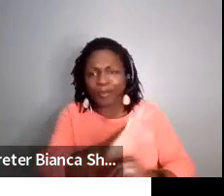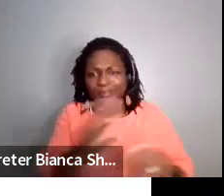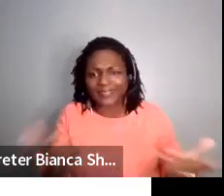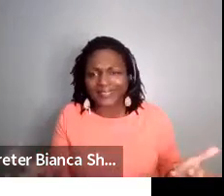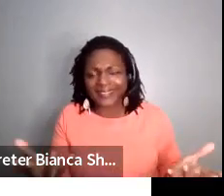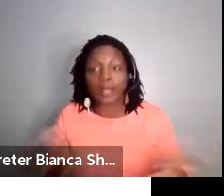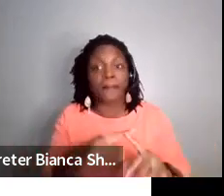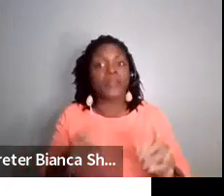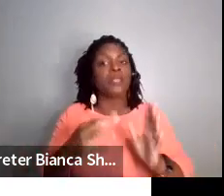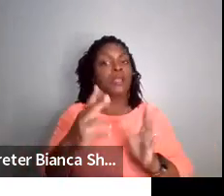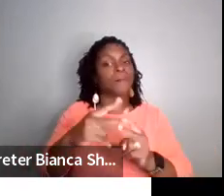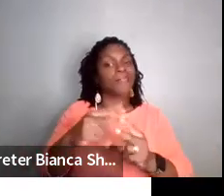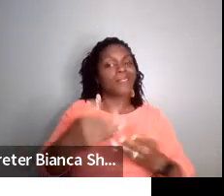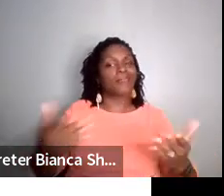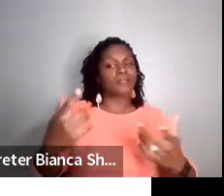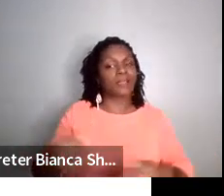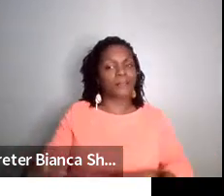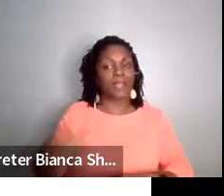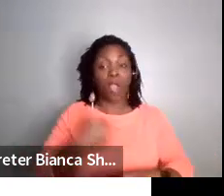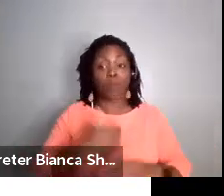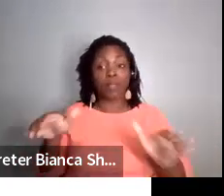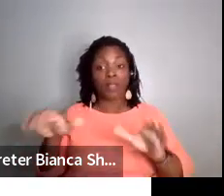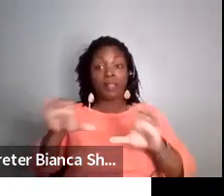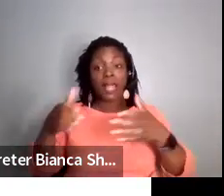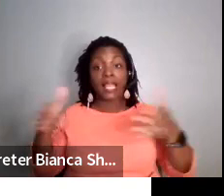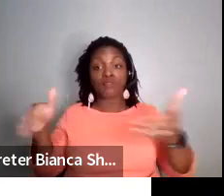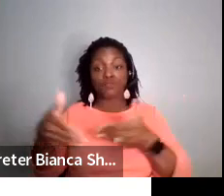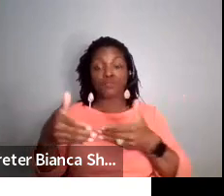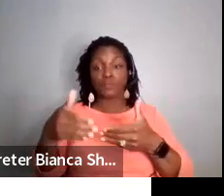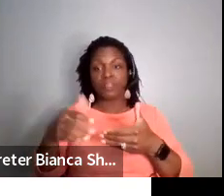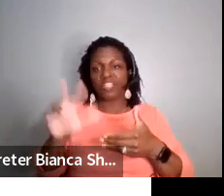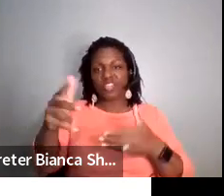Our classroom was located on the third floor of the building.